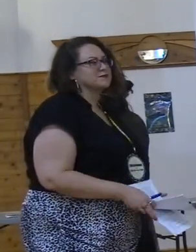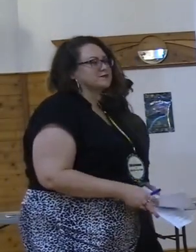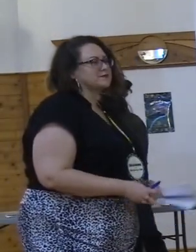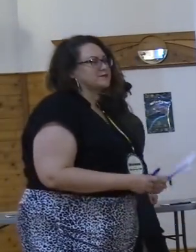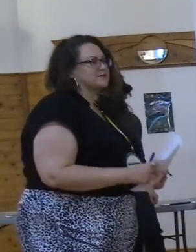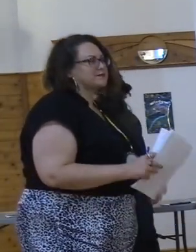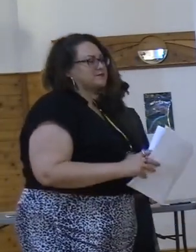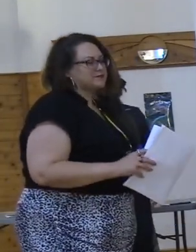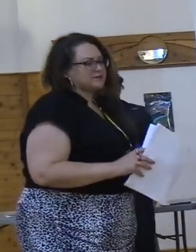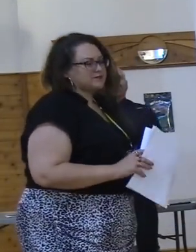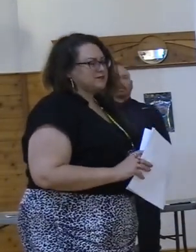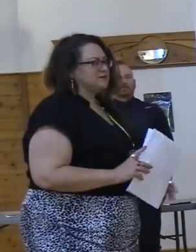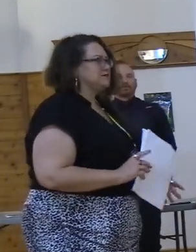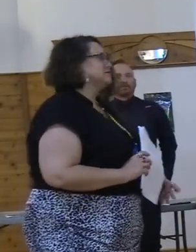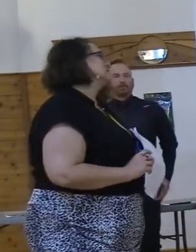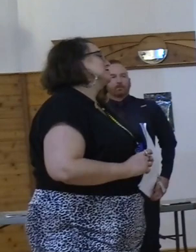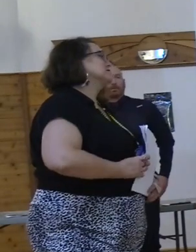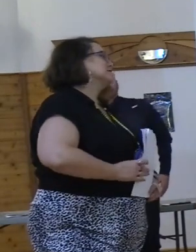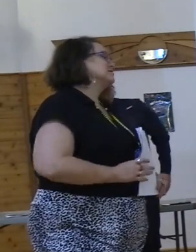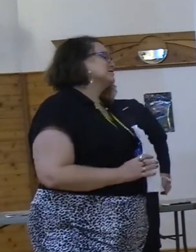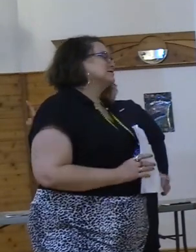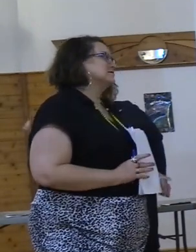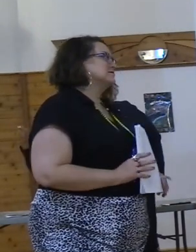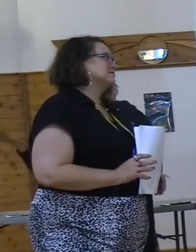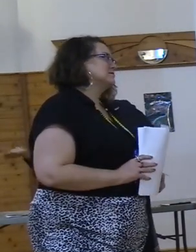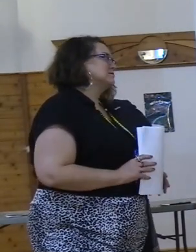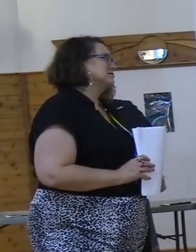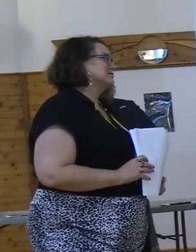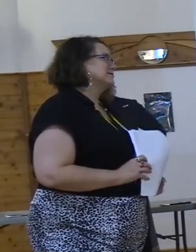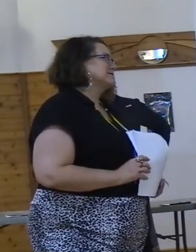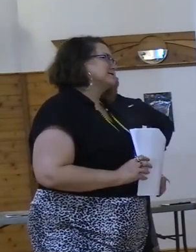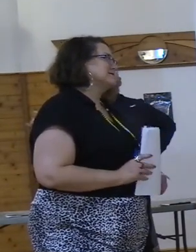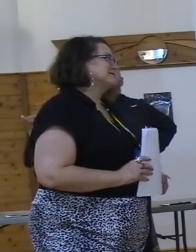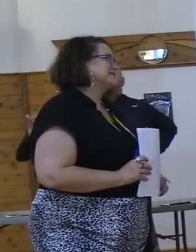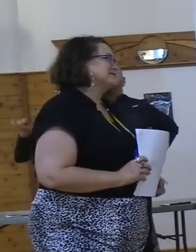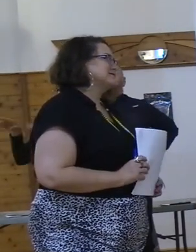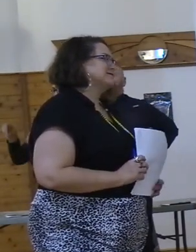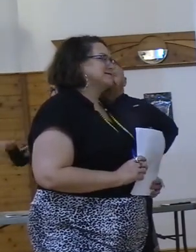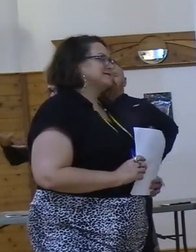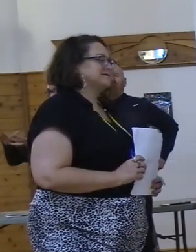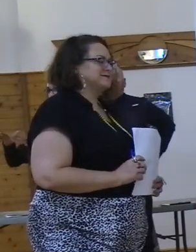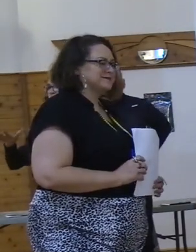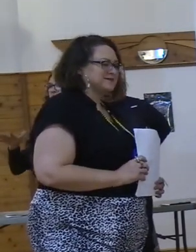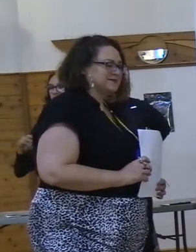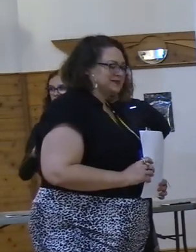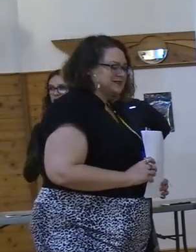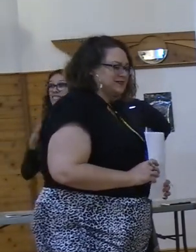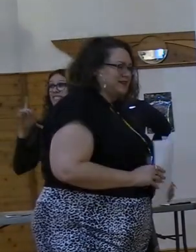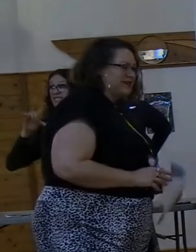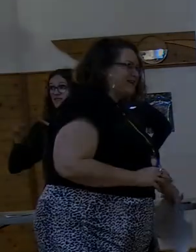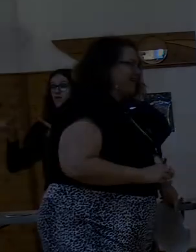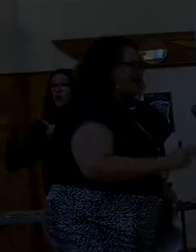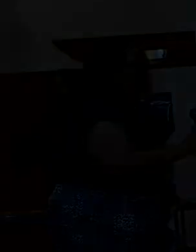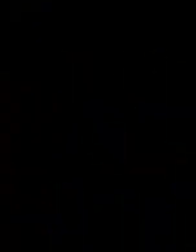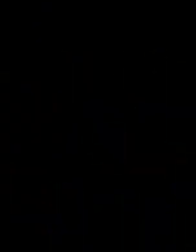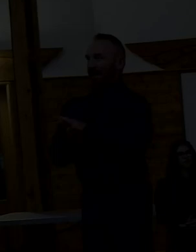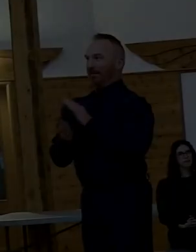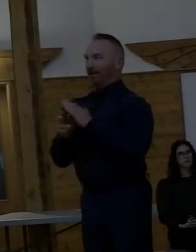It is one of our relatives actually from a different territory but I don't know if you can see it, so here's Jen.